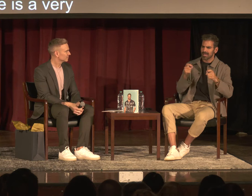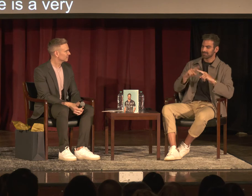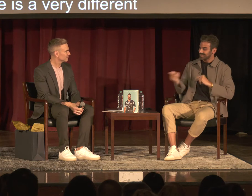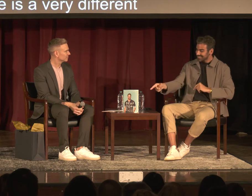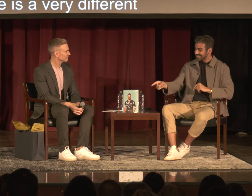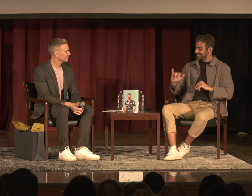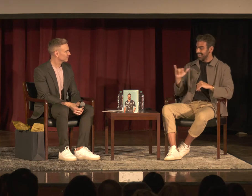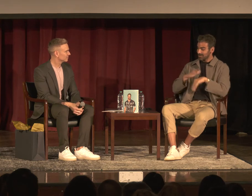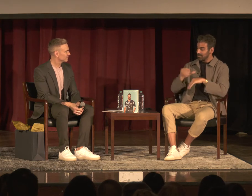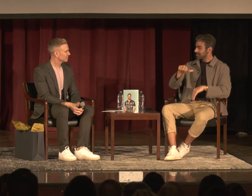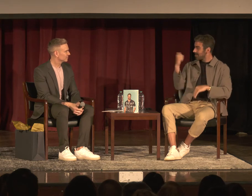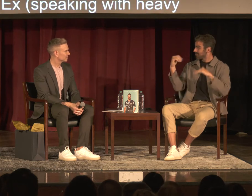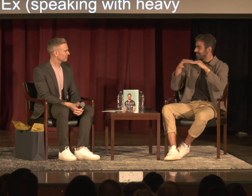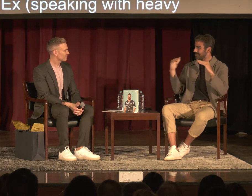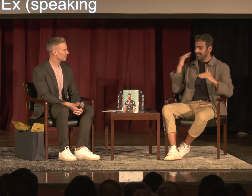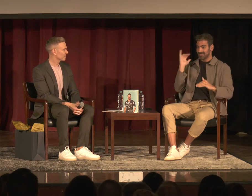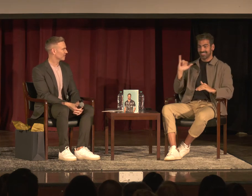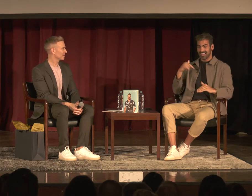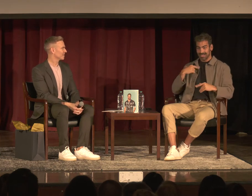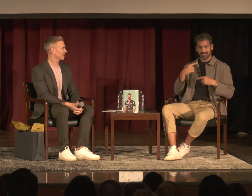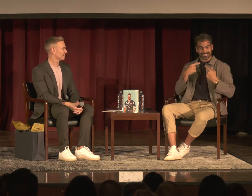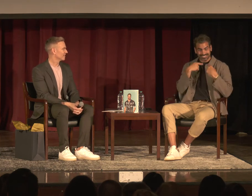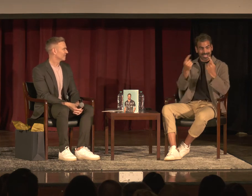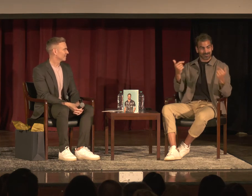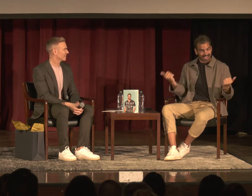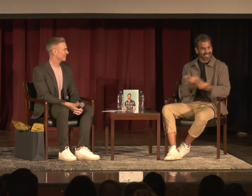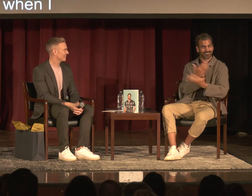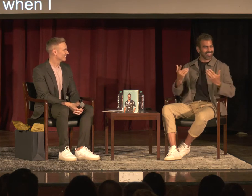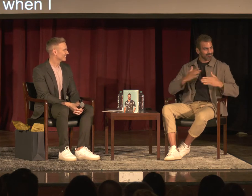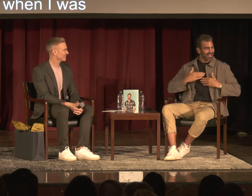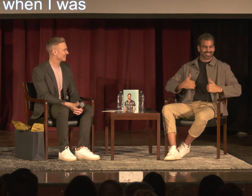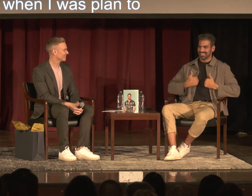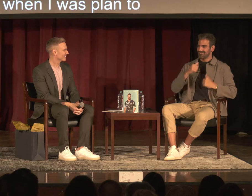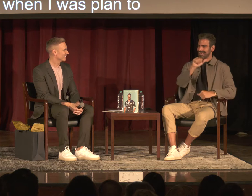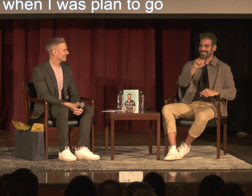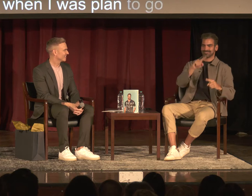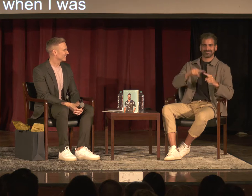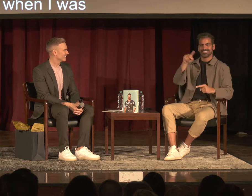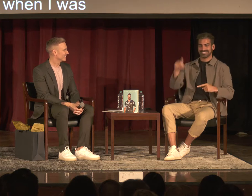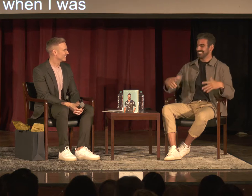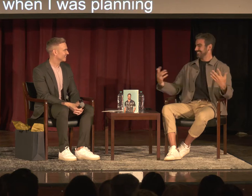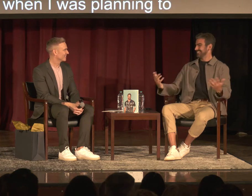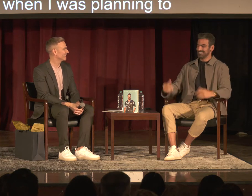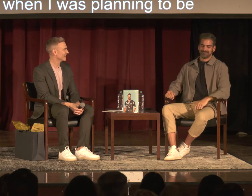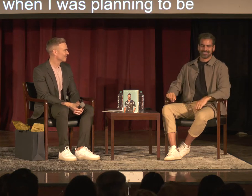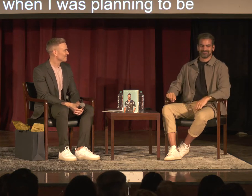was planning to be a math teacher. I thought I could handle it, but this is a whole other level. I mean, I'm literally telling you everything about my life. A to Z.